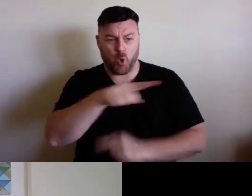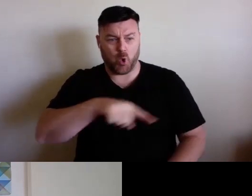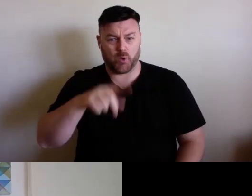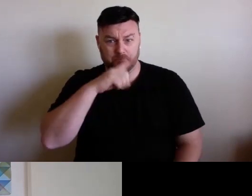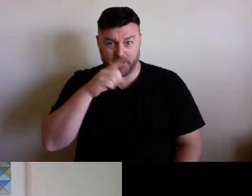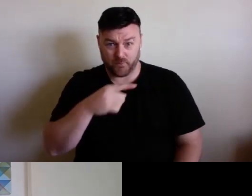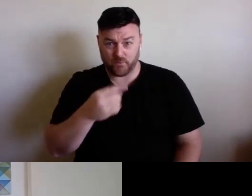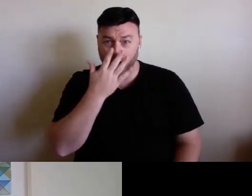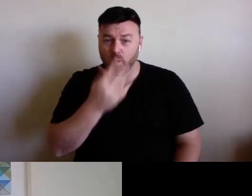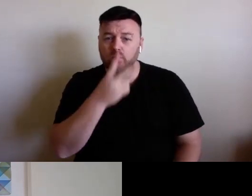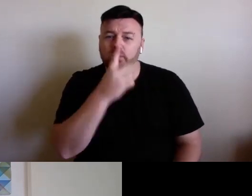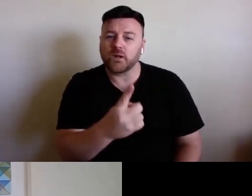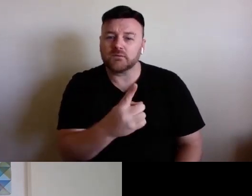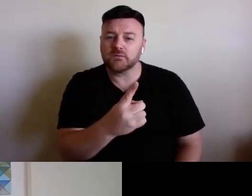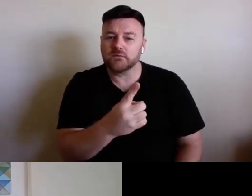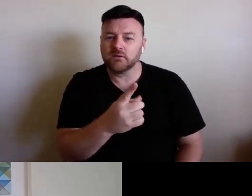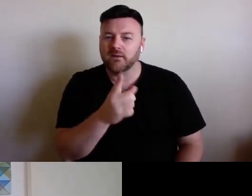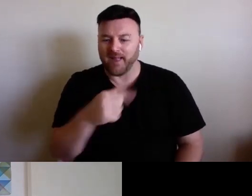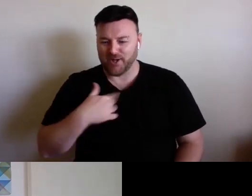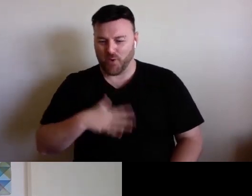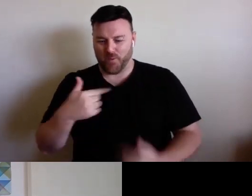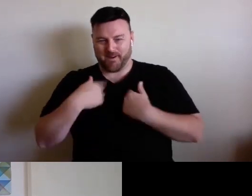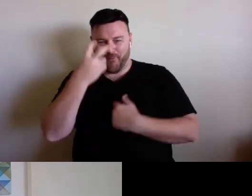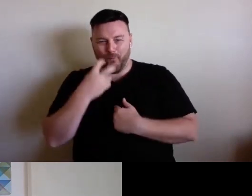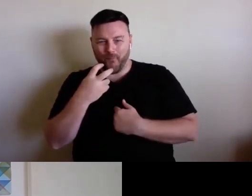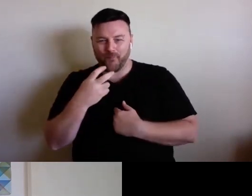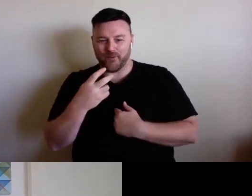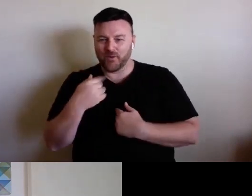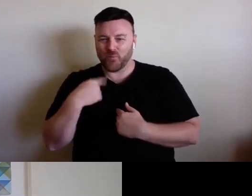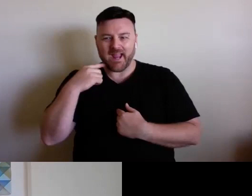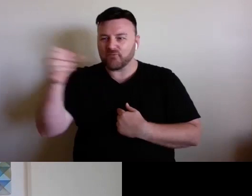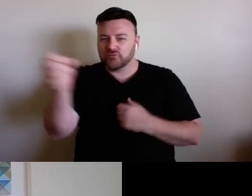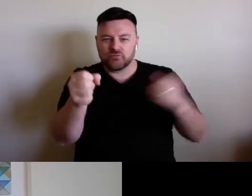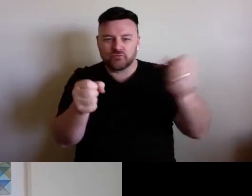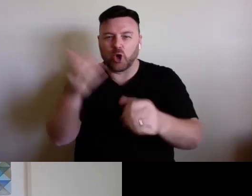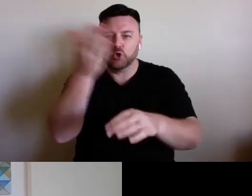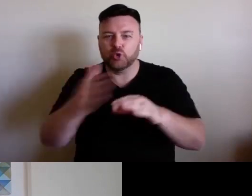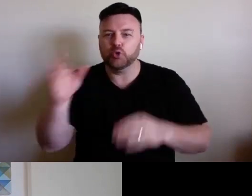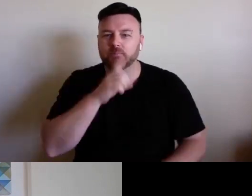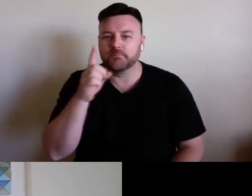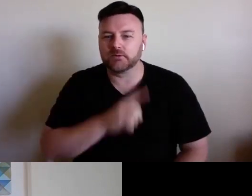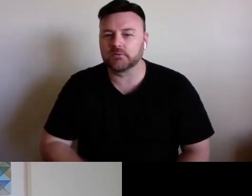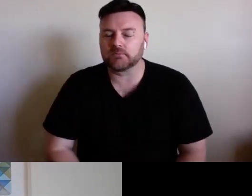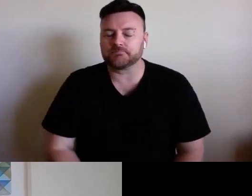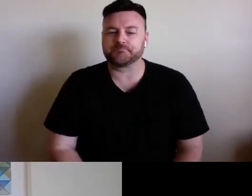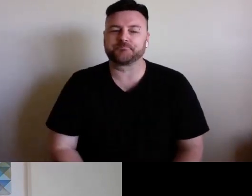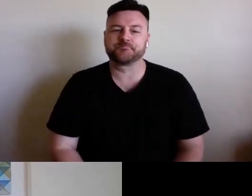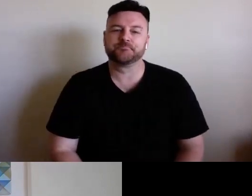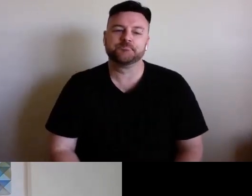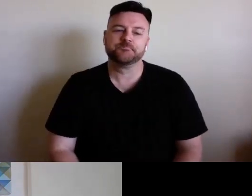got to say or how I do it. It's about finding the - I talked about it Emily at the Field Museum - she was a secret weapon for that